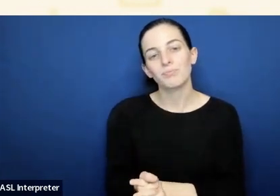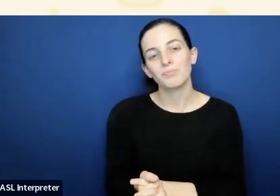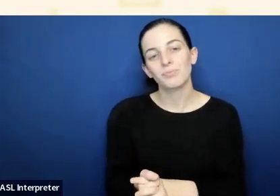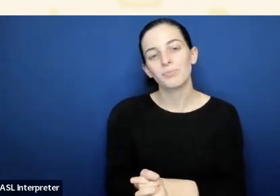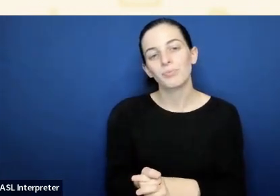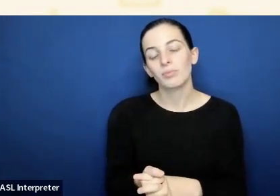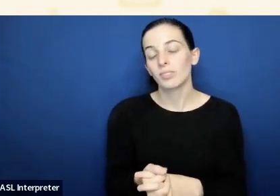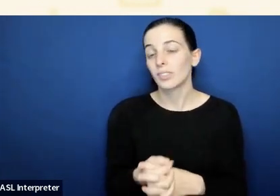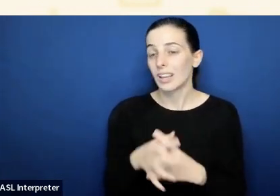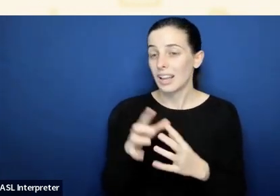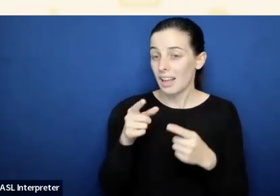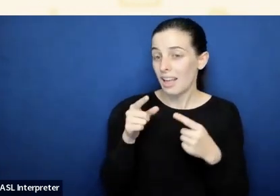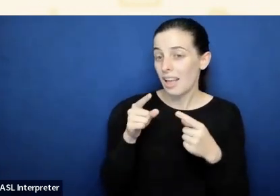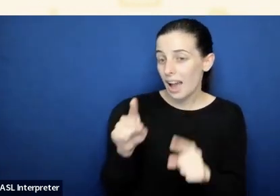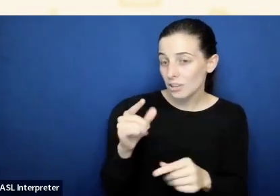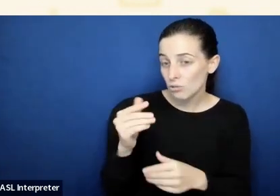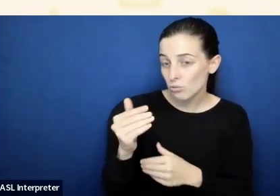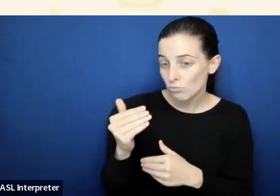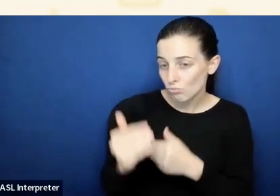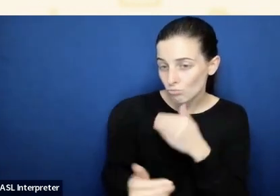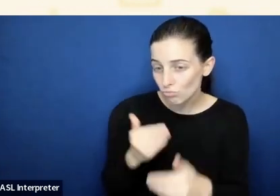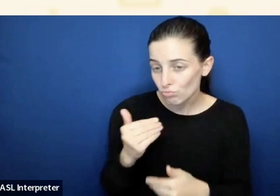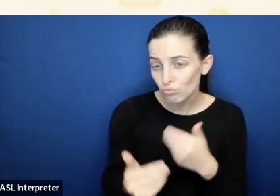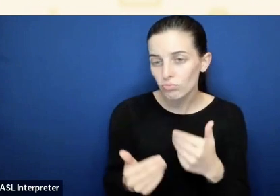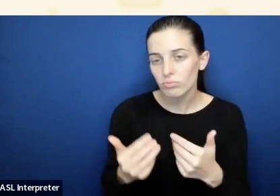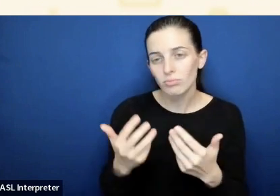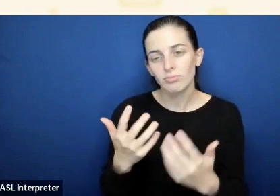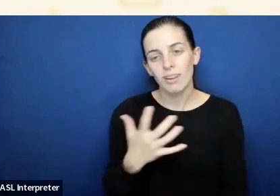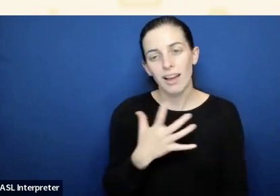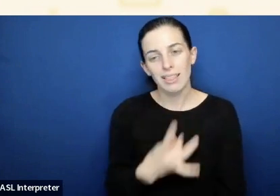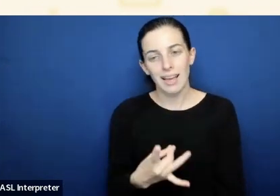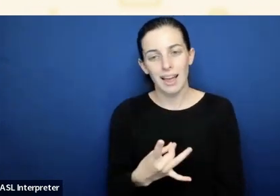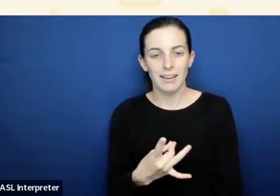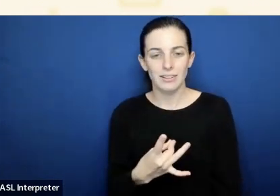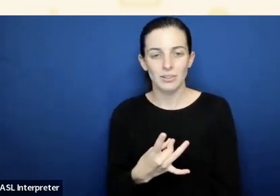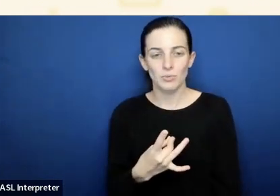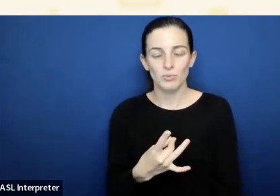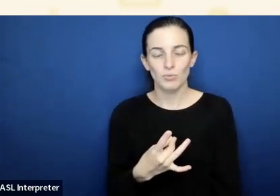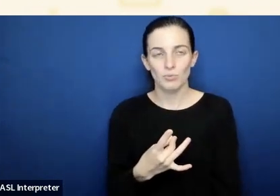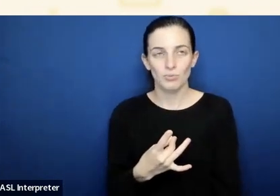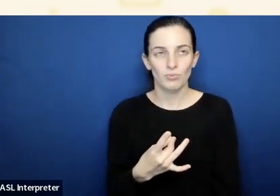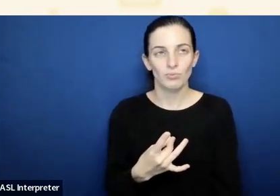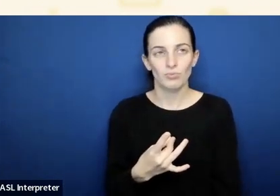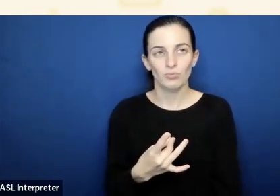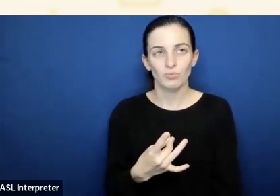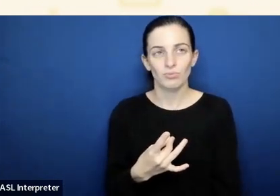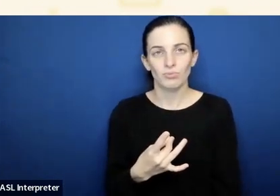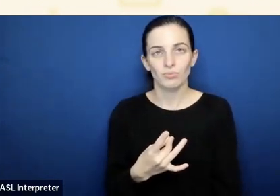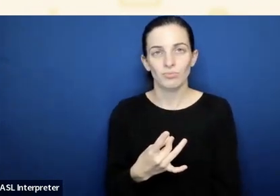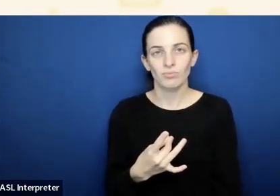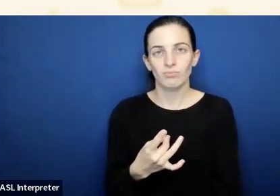As we proceed, I’d like to give you an understanding